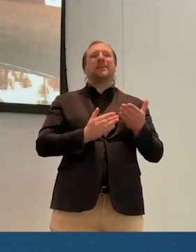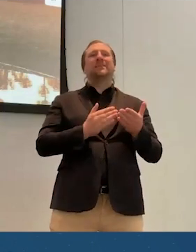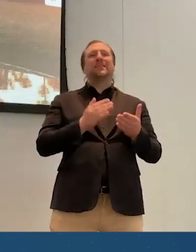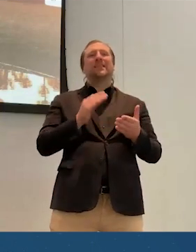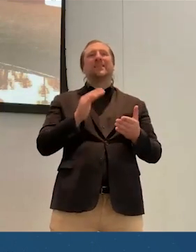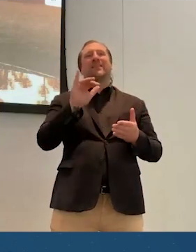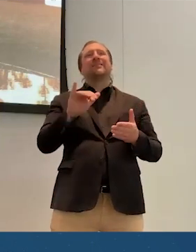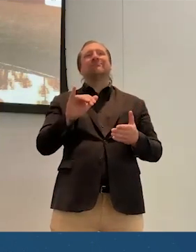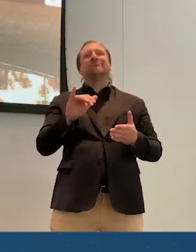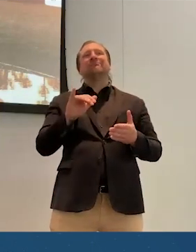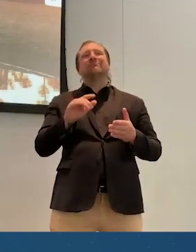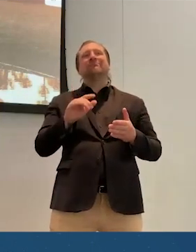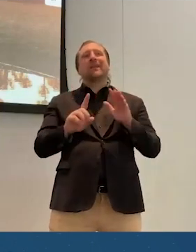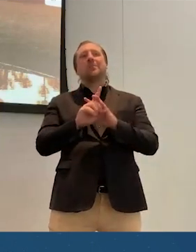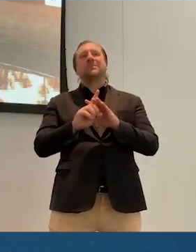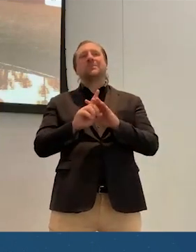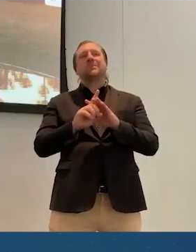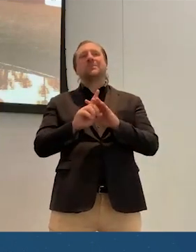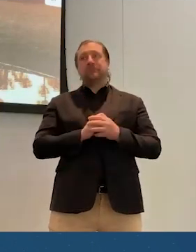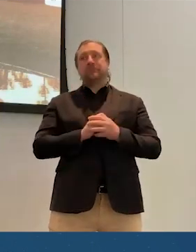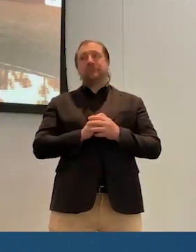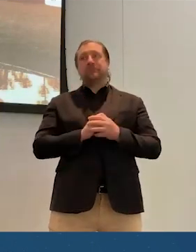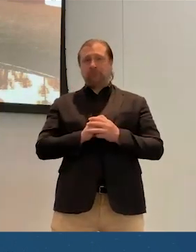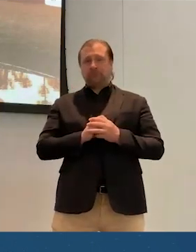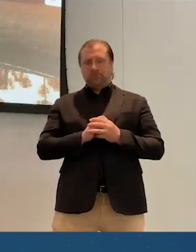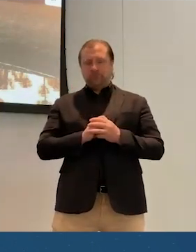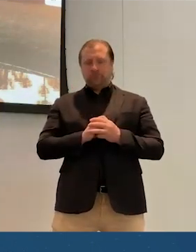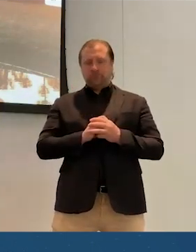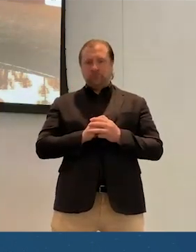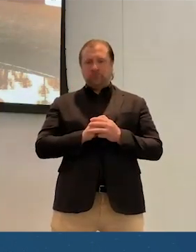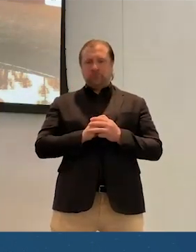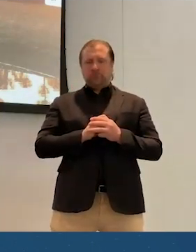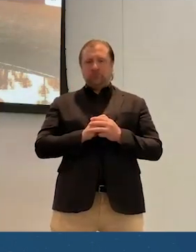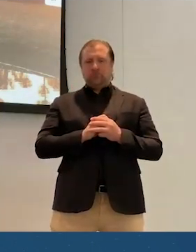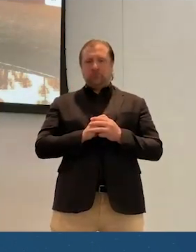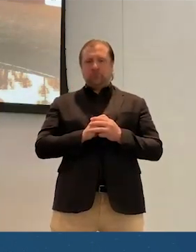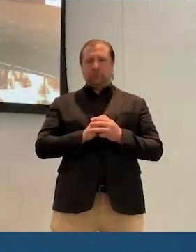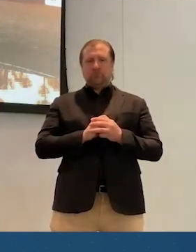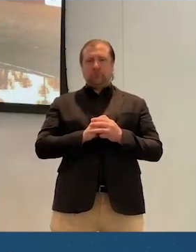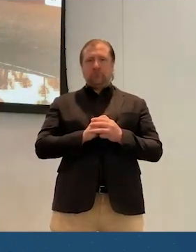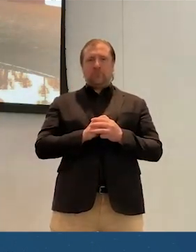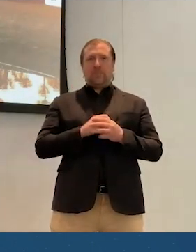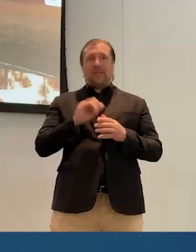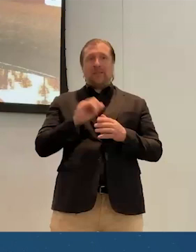that's the missing piece, which raises a significant challenge